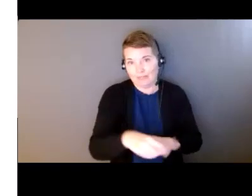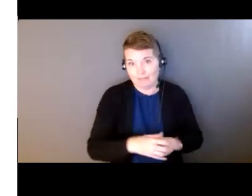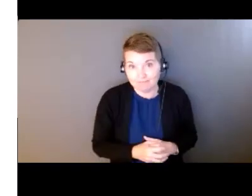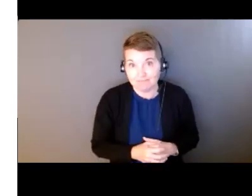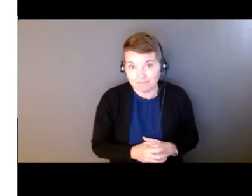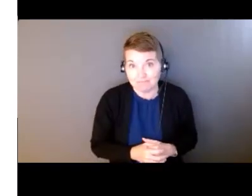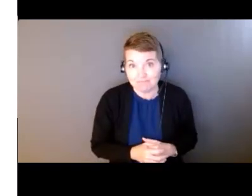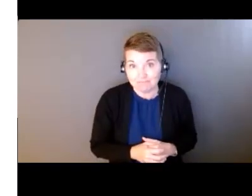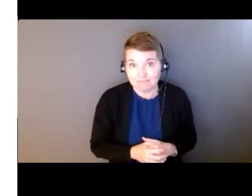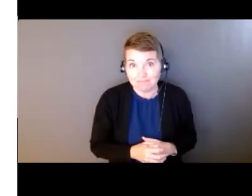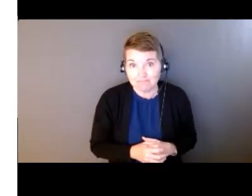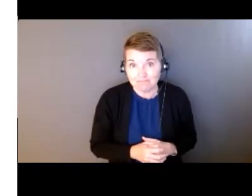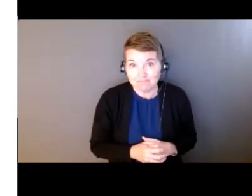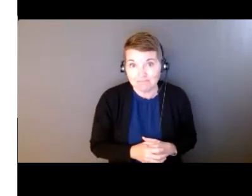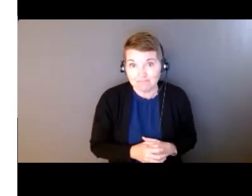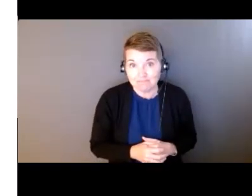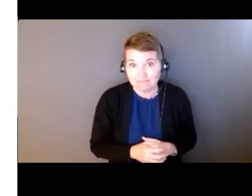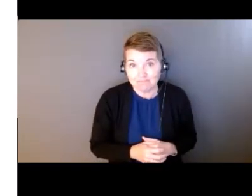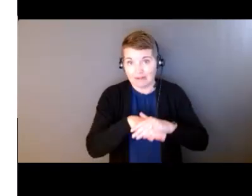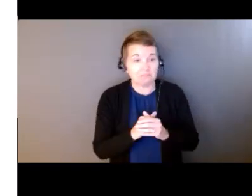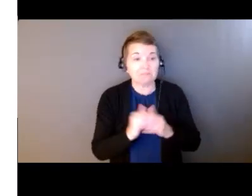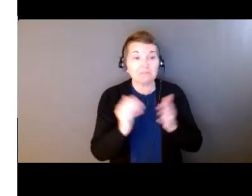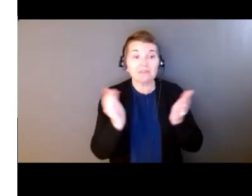Our application limits and grant amounts have been increased.